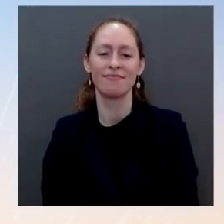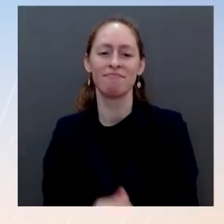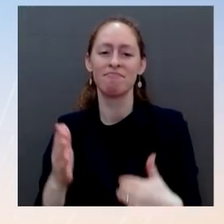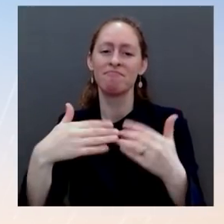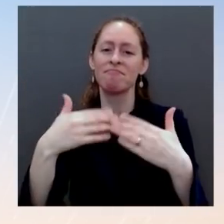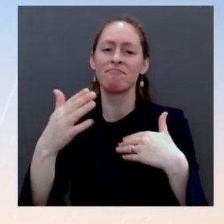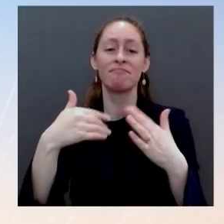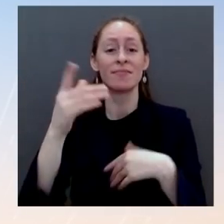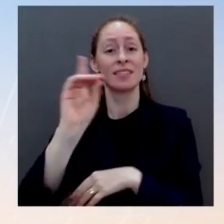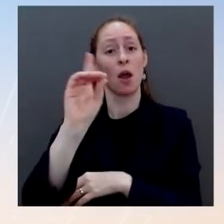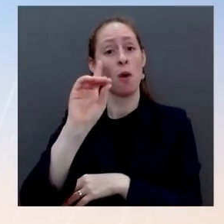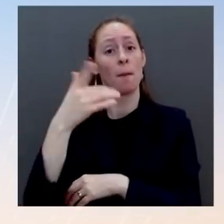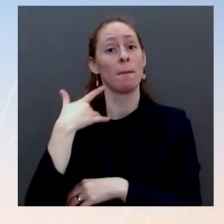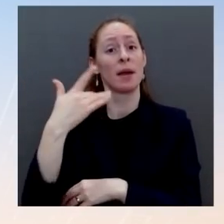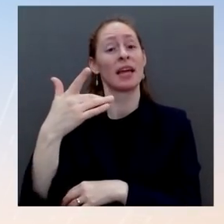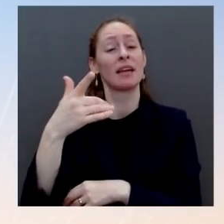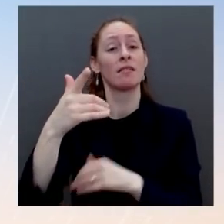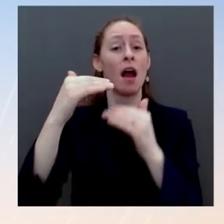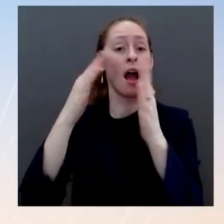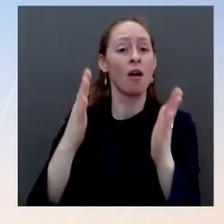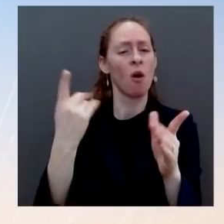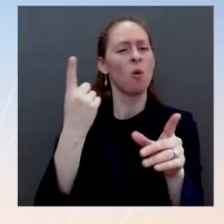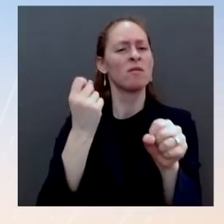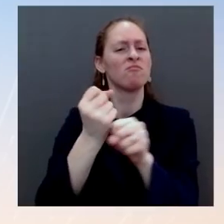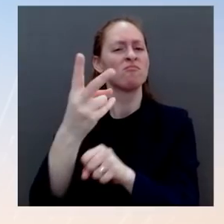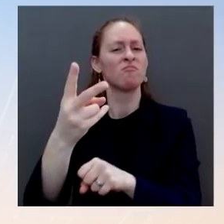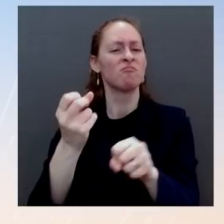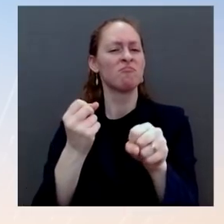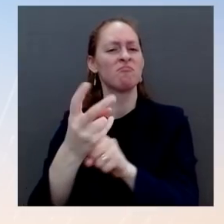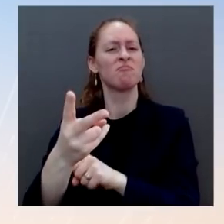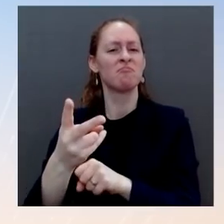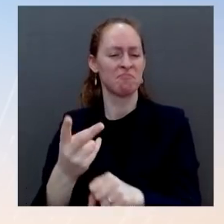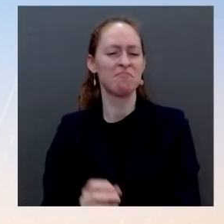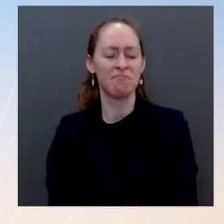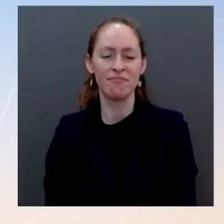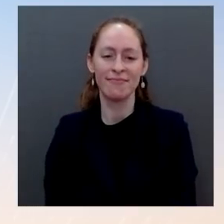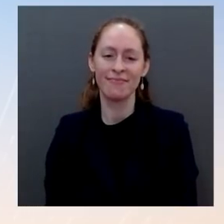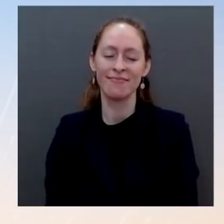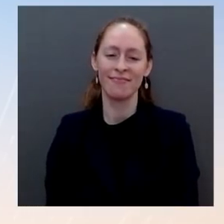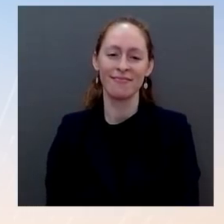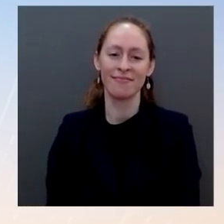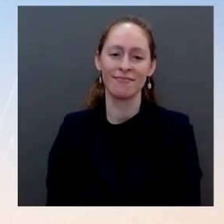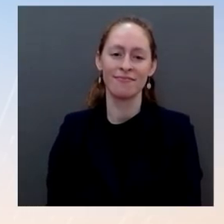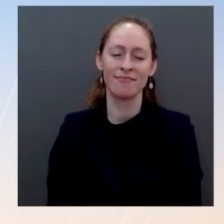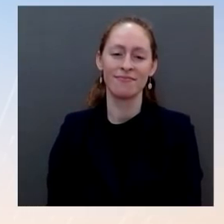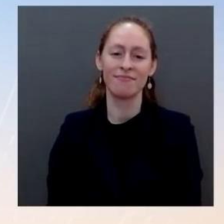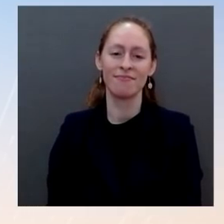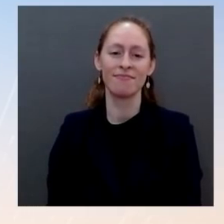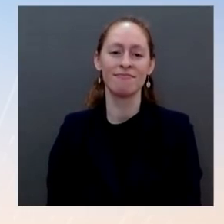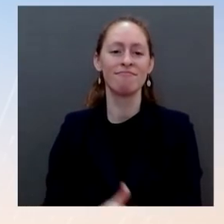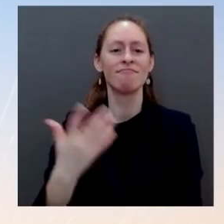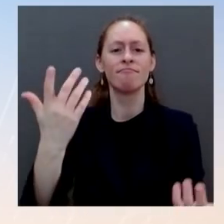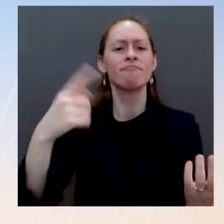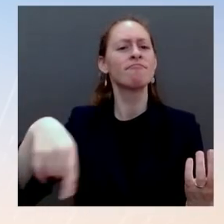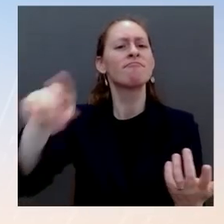what they have done to rebuild roads and rails and bridges across the country, to restore broadband, to ensure kids have clean drinking water.